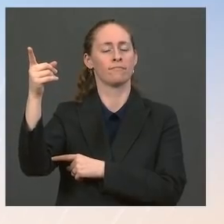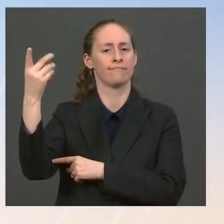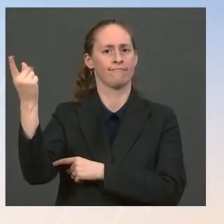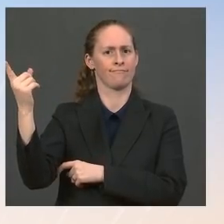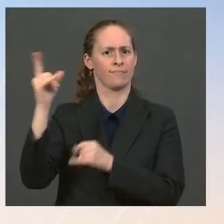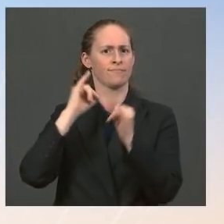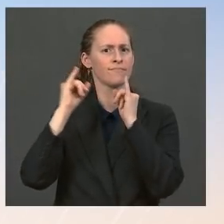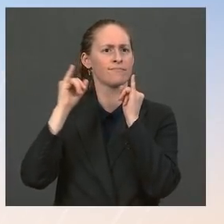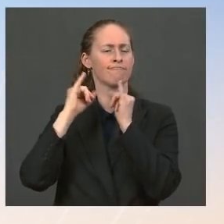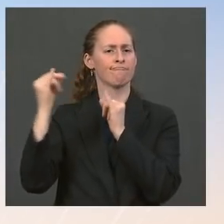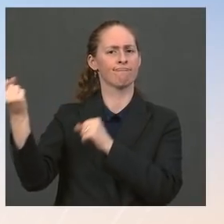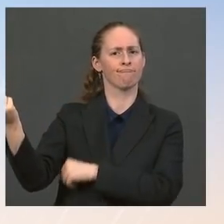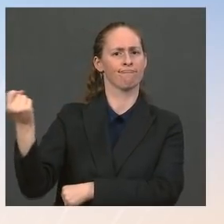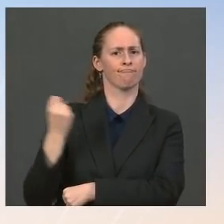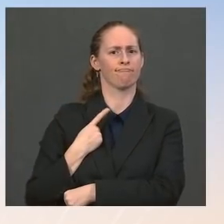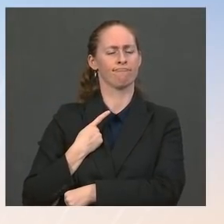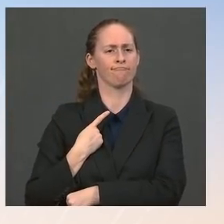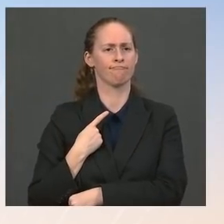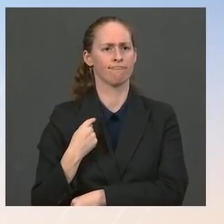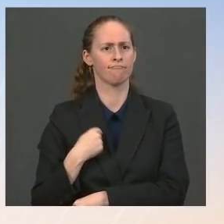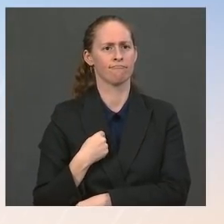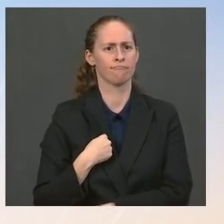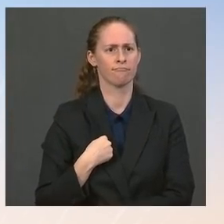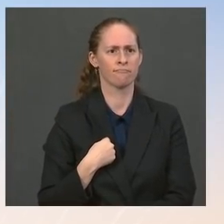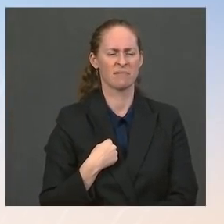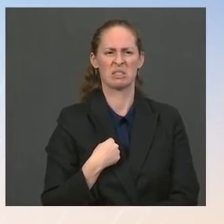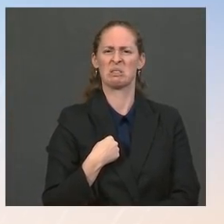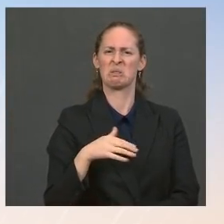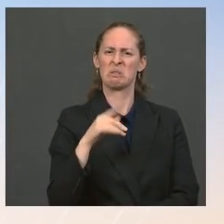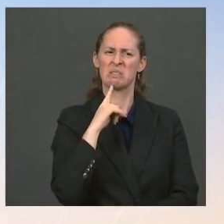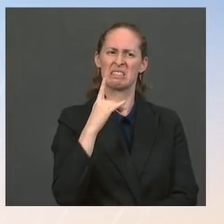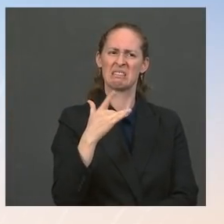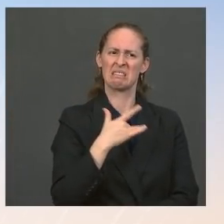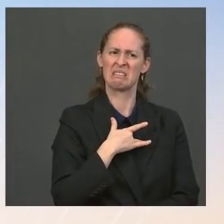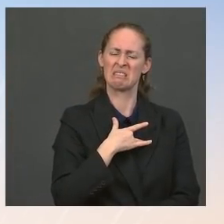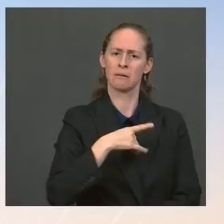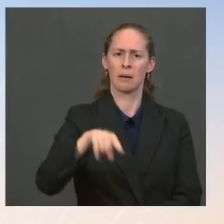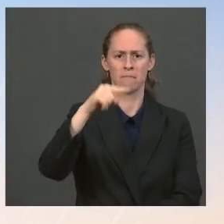it troubled, very profoundly, the Black and the African American community.